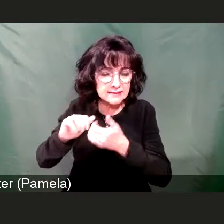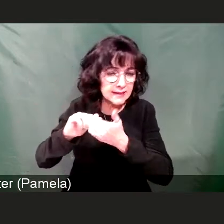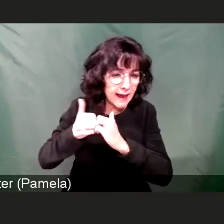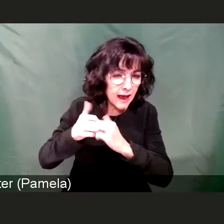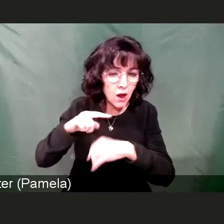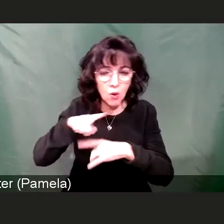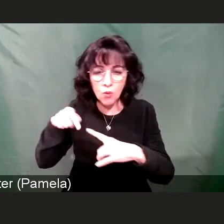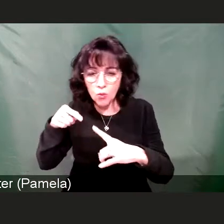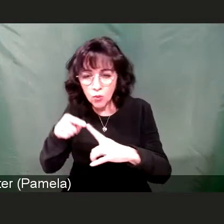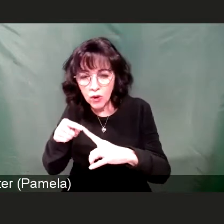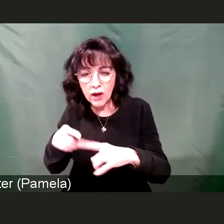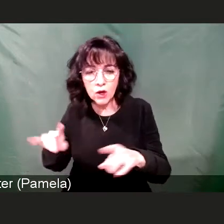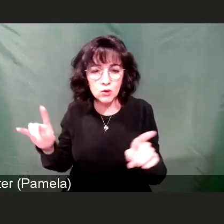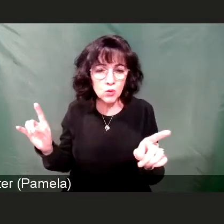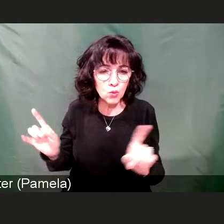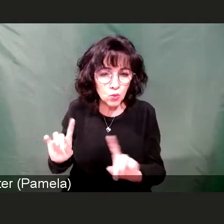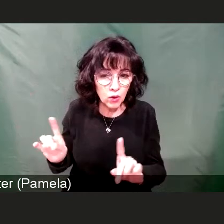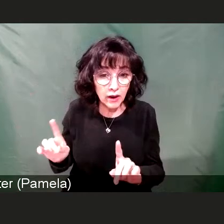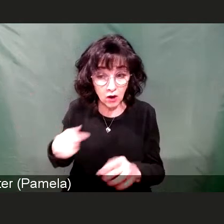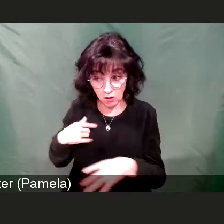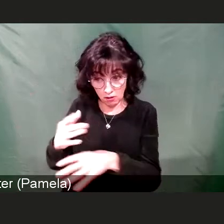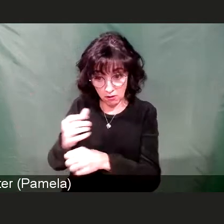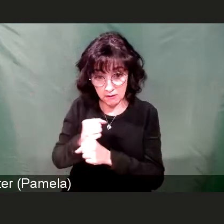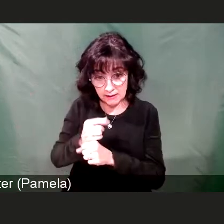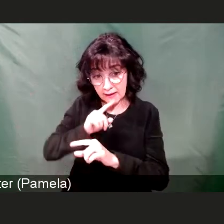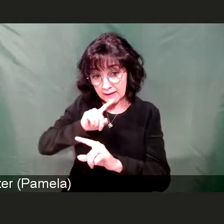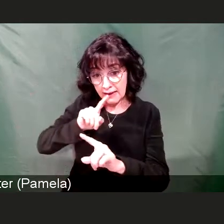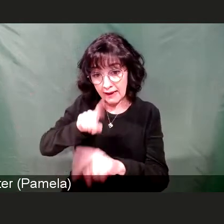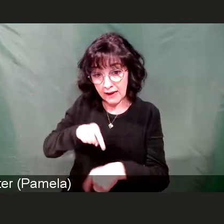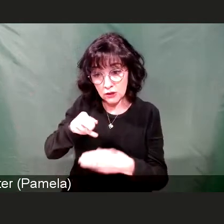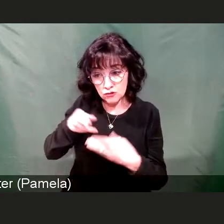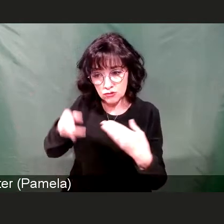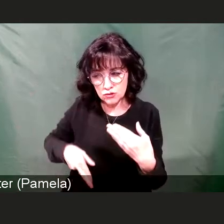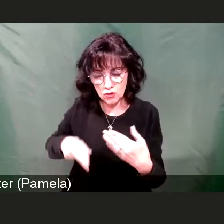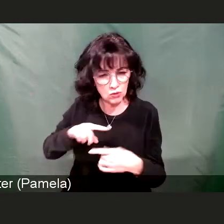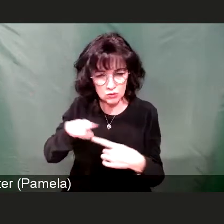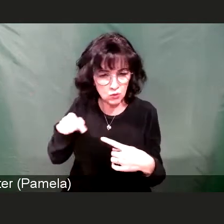And then when will my results for my COVID-19 tests return?